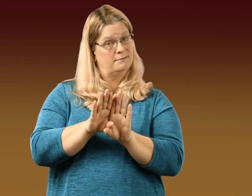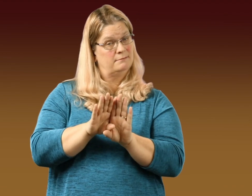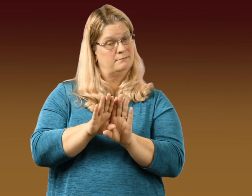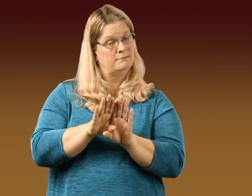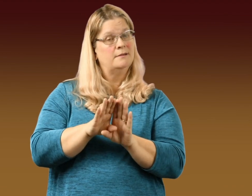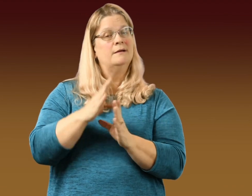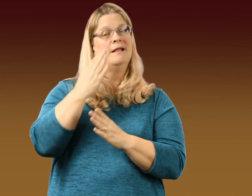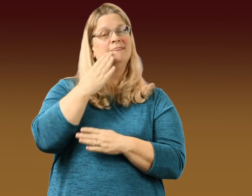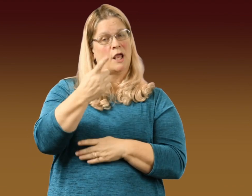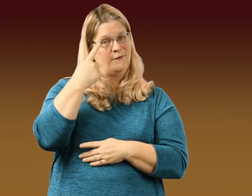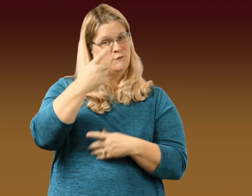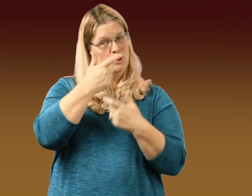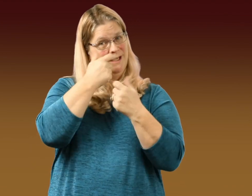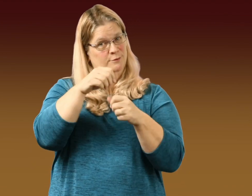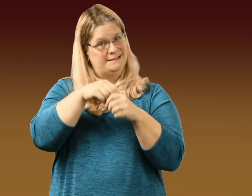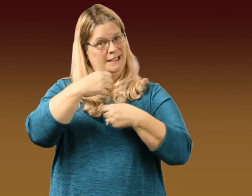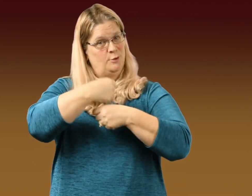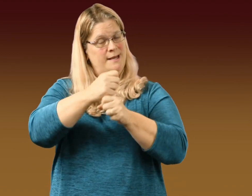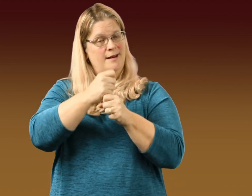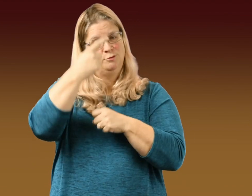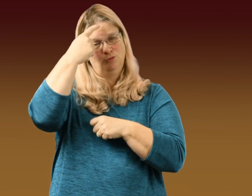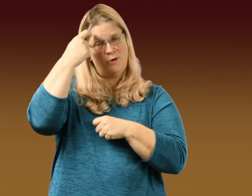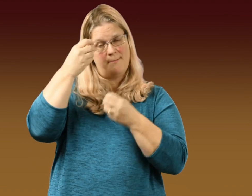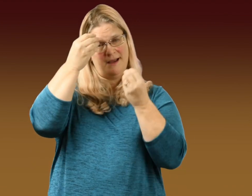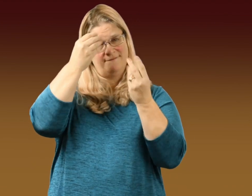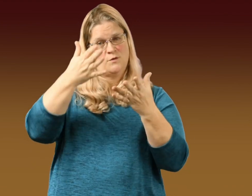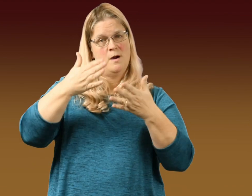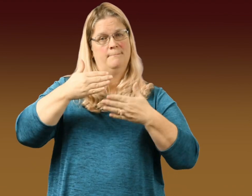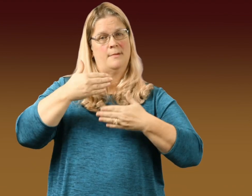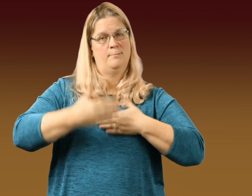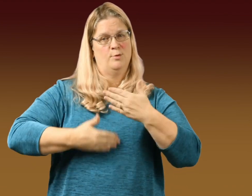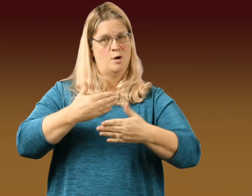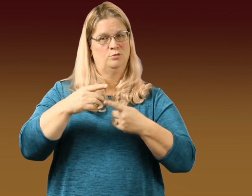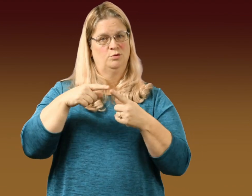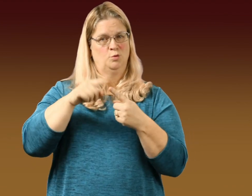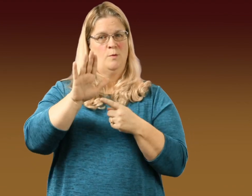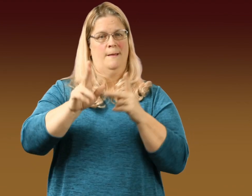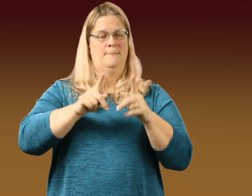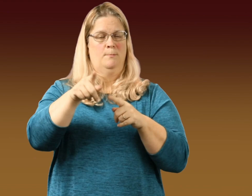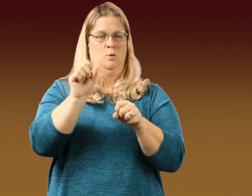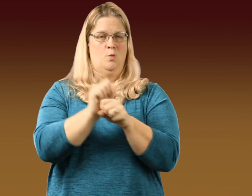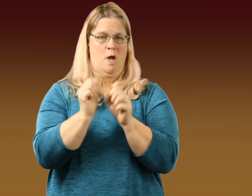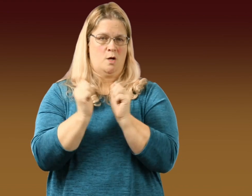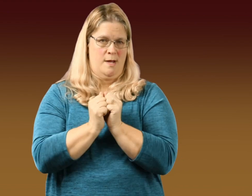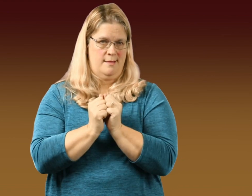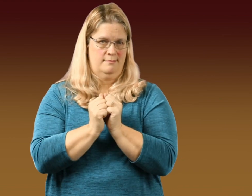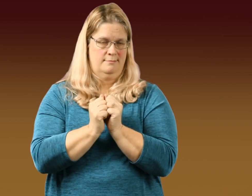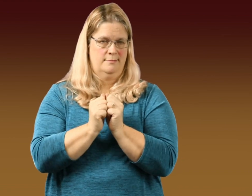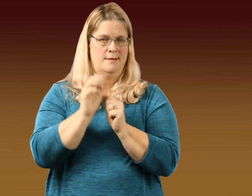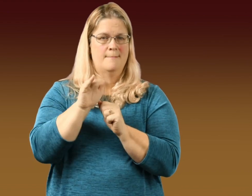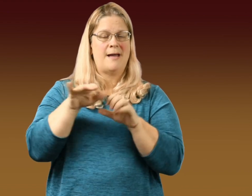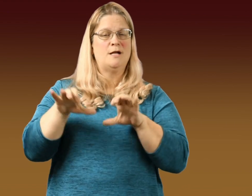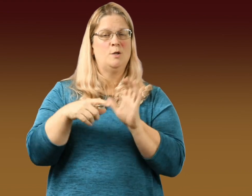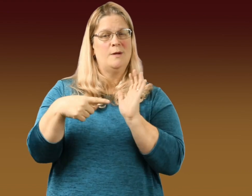So in closing, thank you for your interest in creating a trauma-informed approach to help the people you work with.